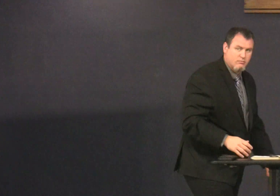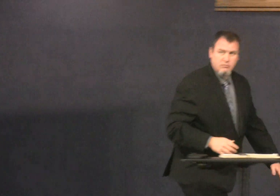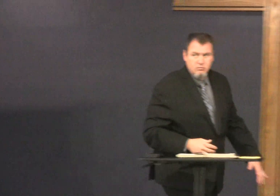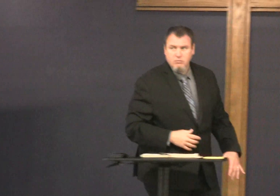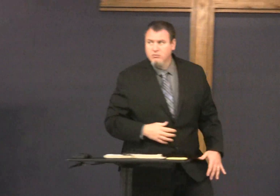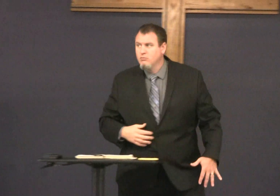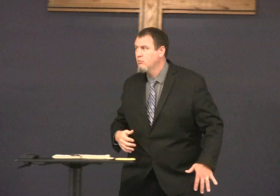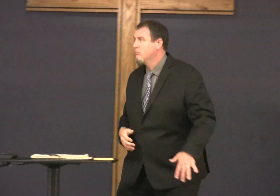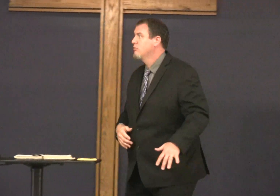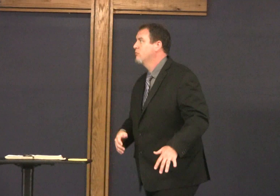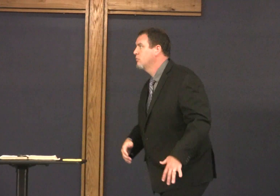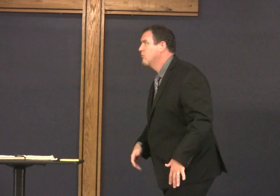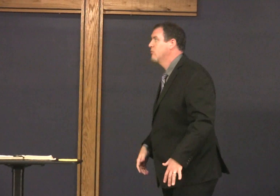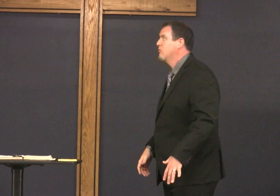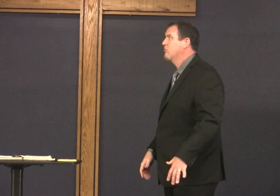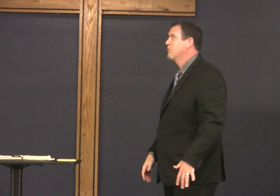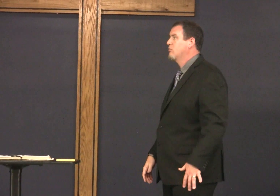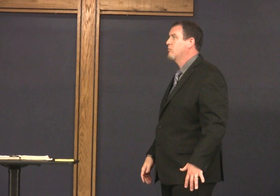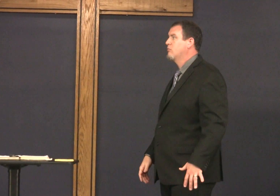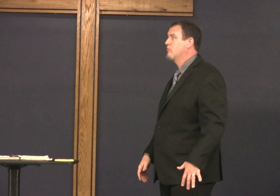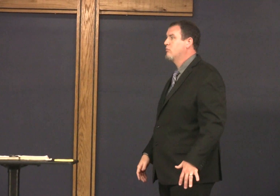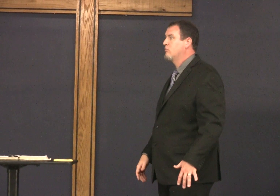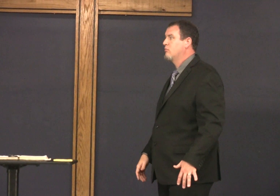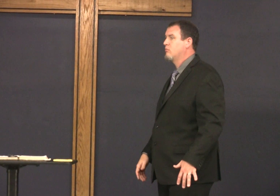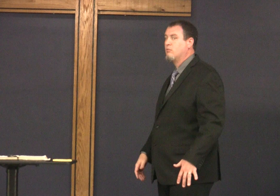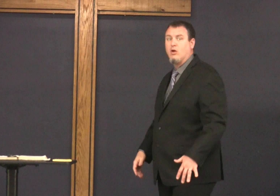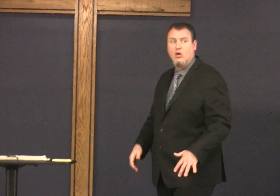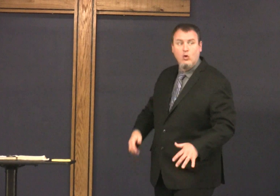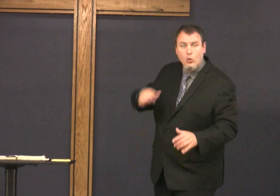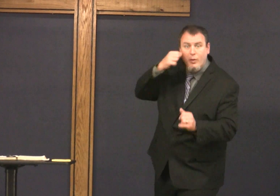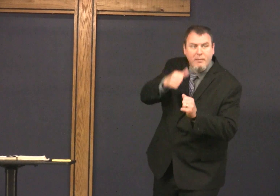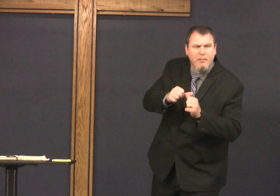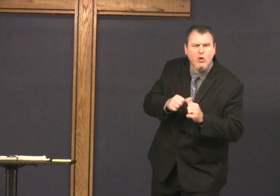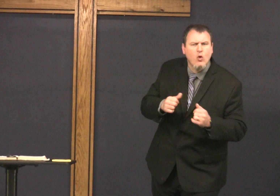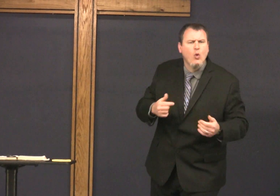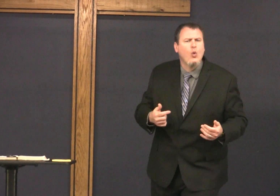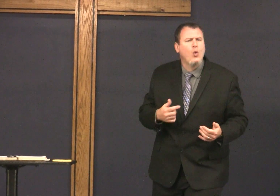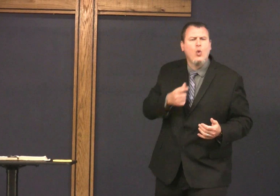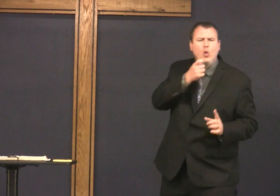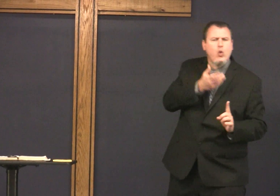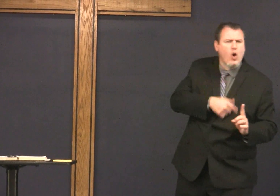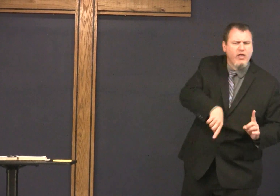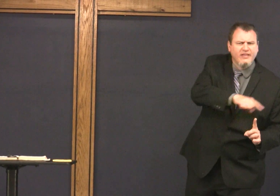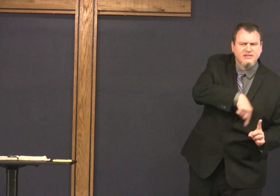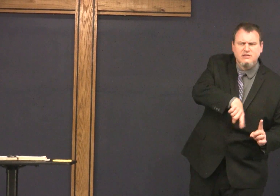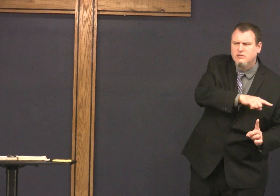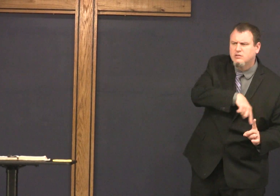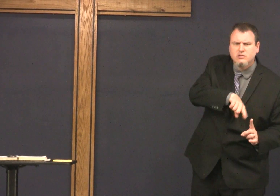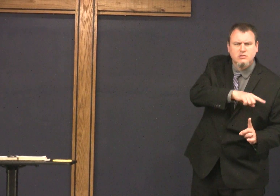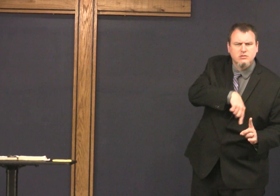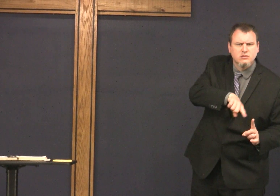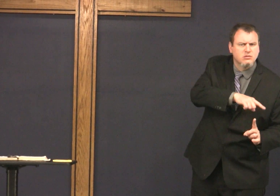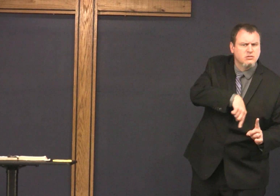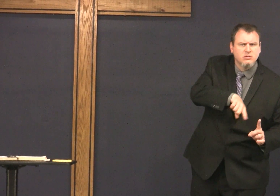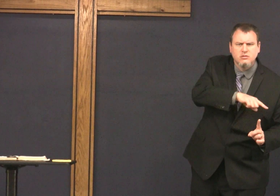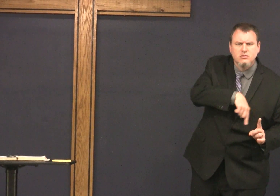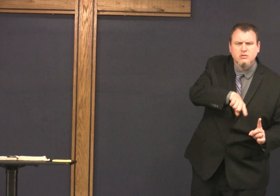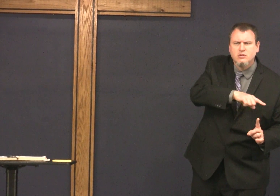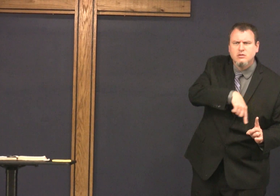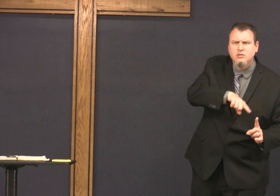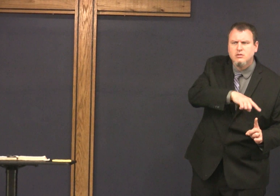they came up asked for the Jesus of Nazareth he says I'm God and who are these people with you